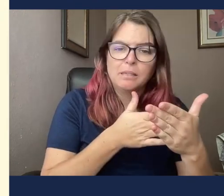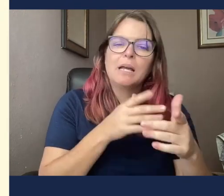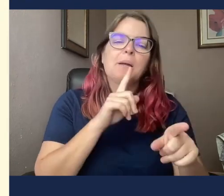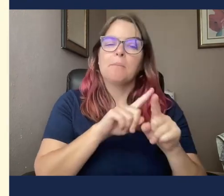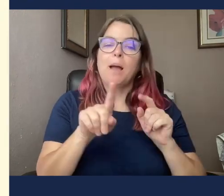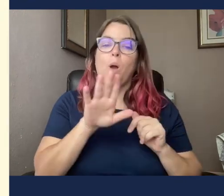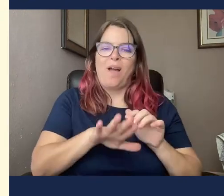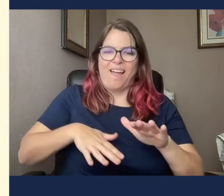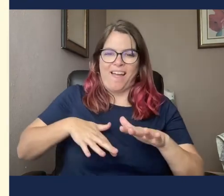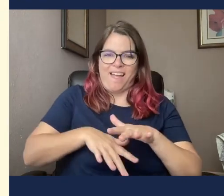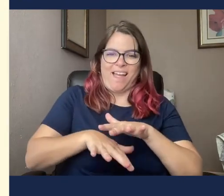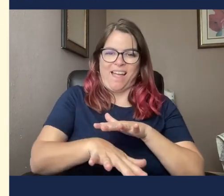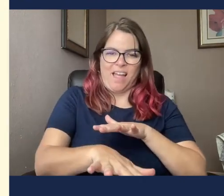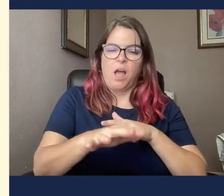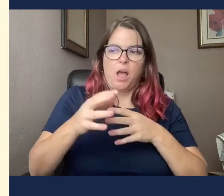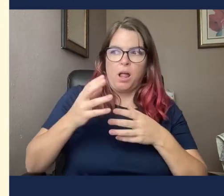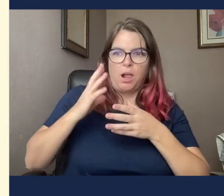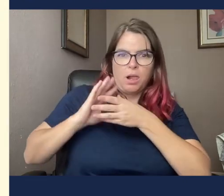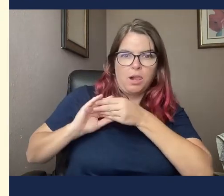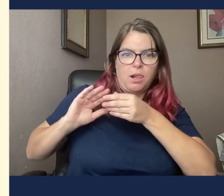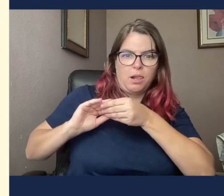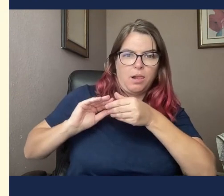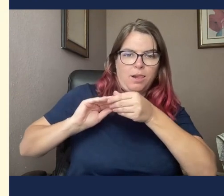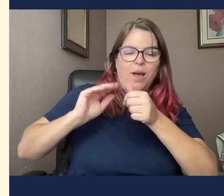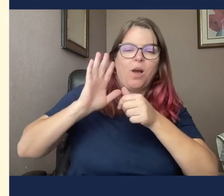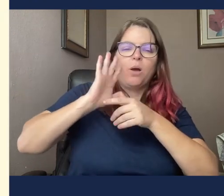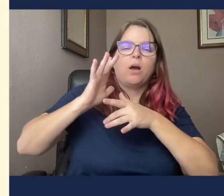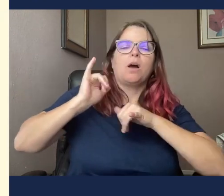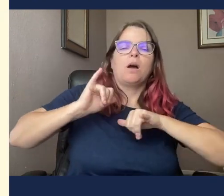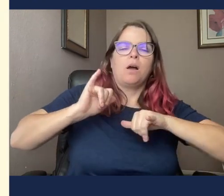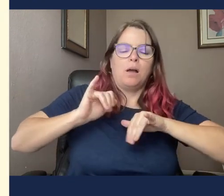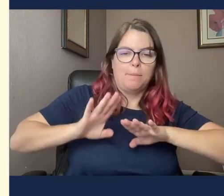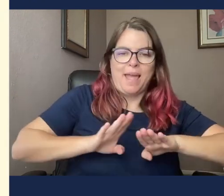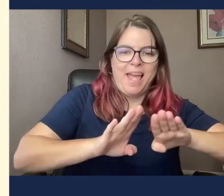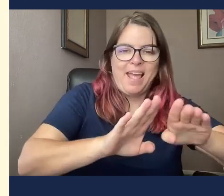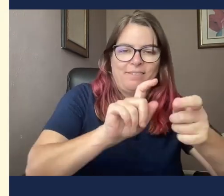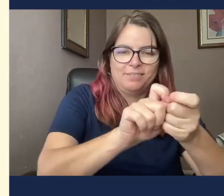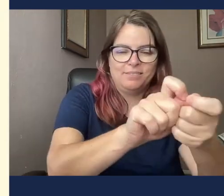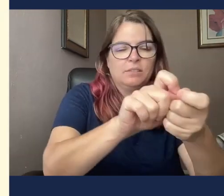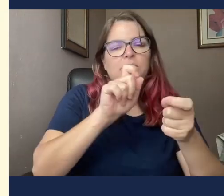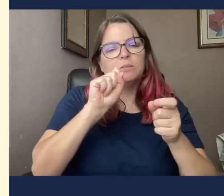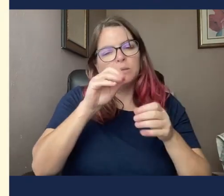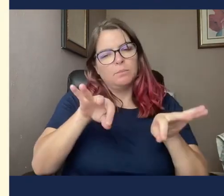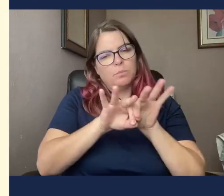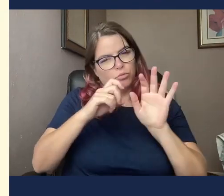supremacist killed Jewish